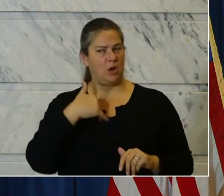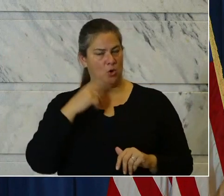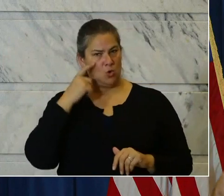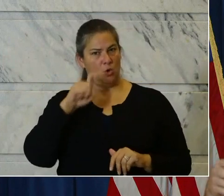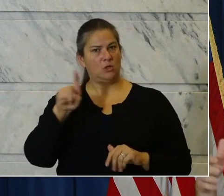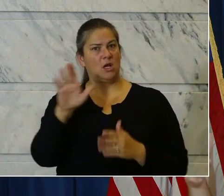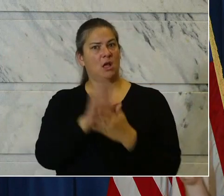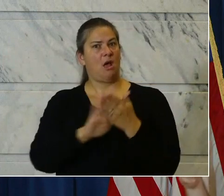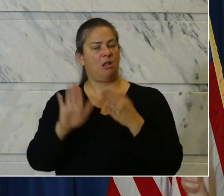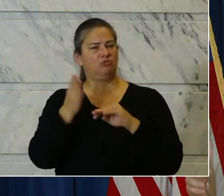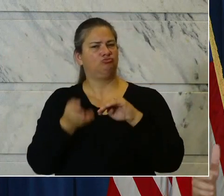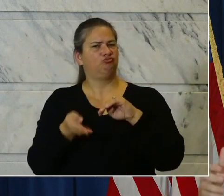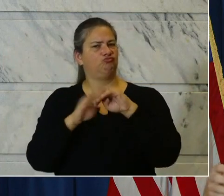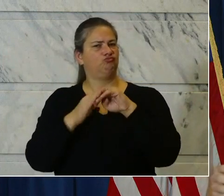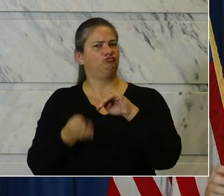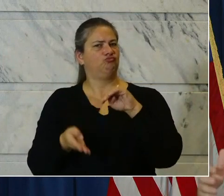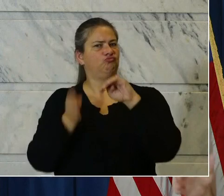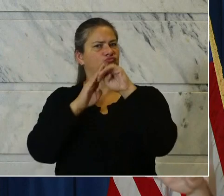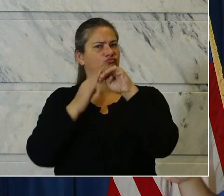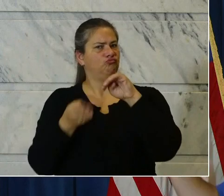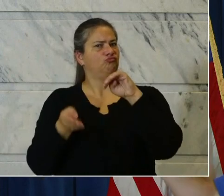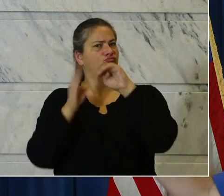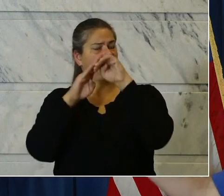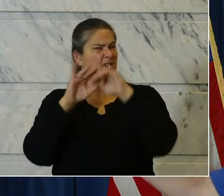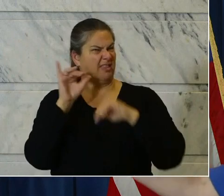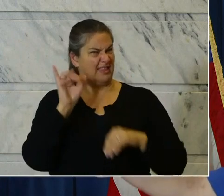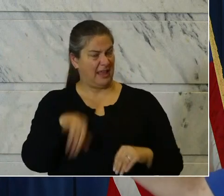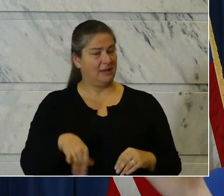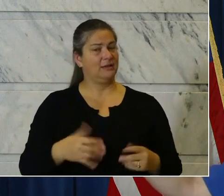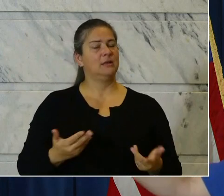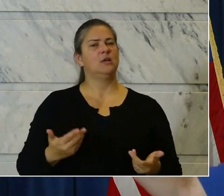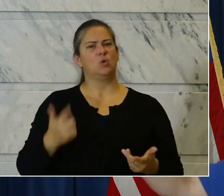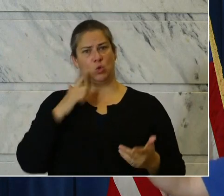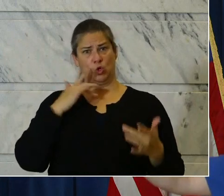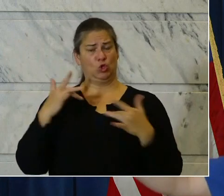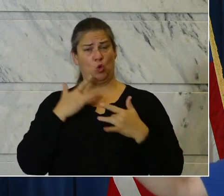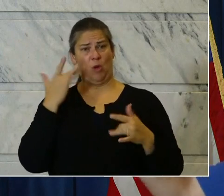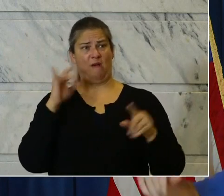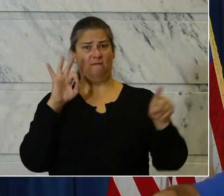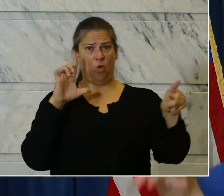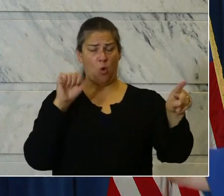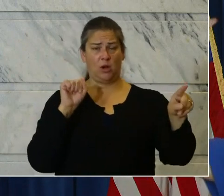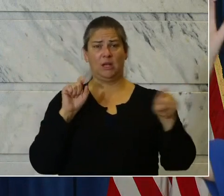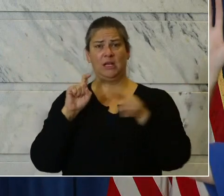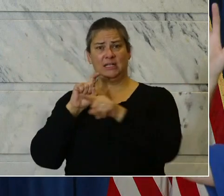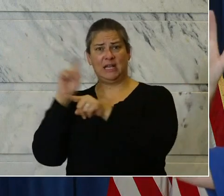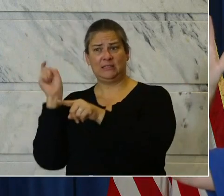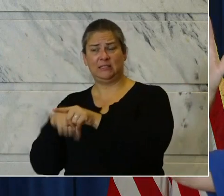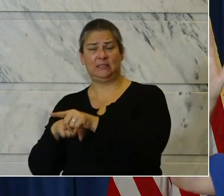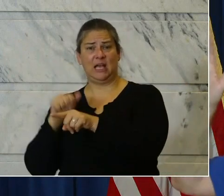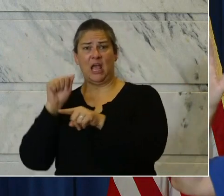INCREASES IN CASES A MONTH- COLLEGE AGE STUDENTS. AND THAT'S REALLY CONCERNING